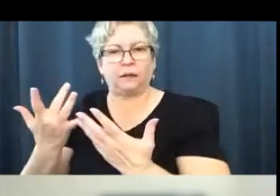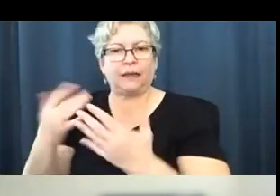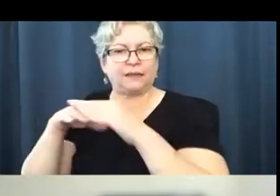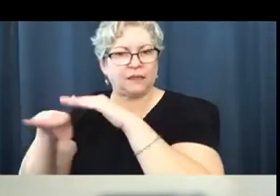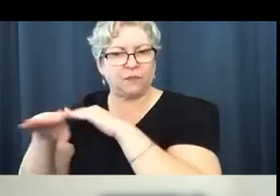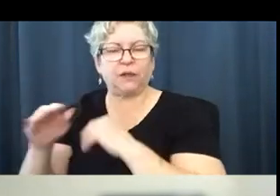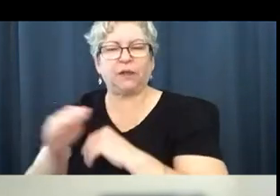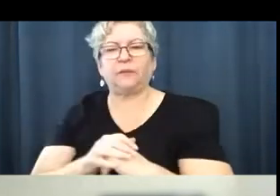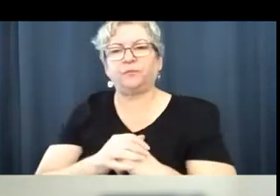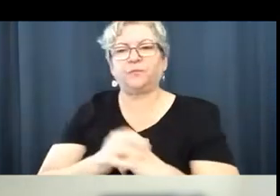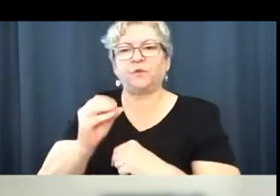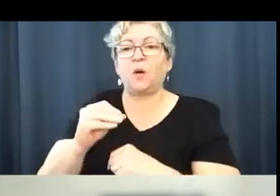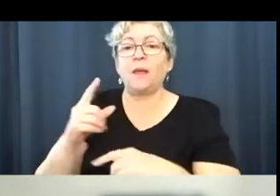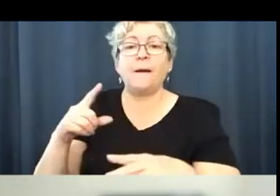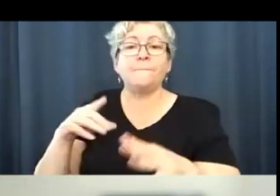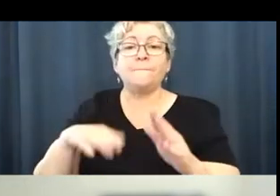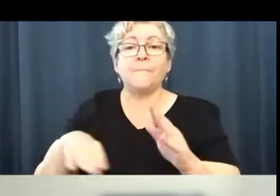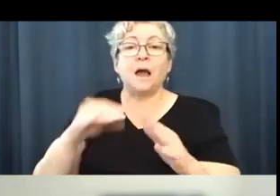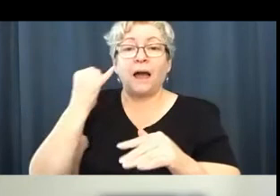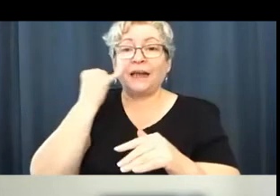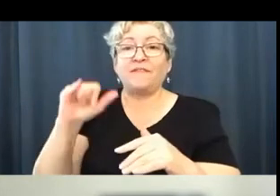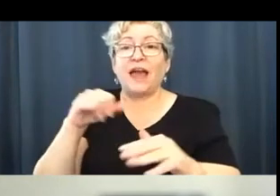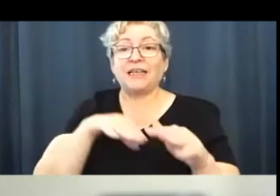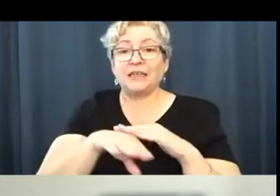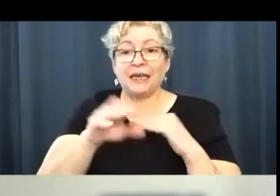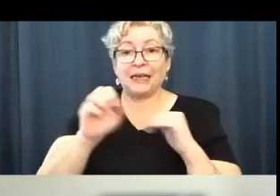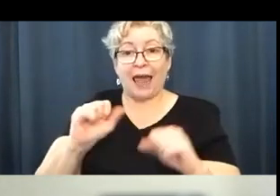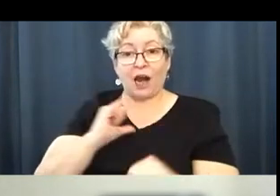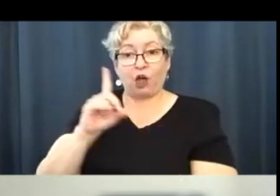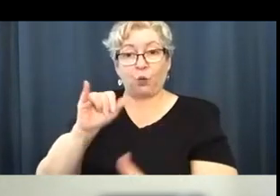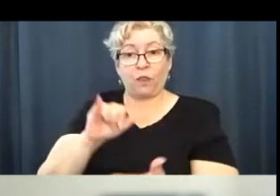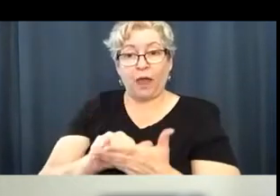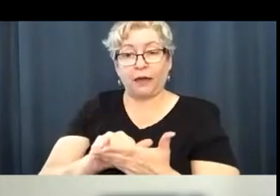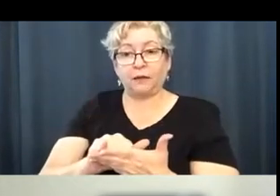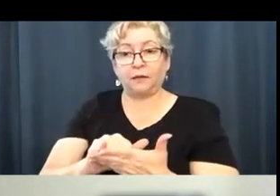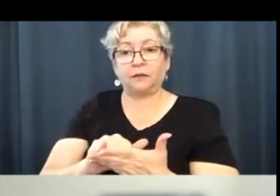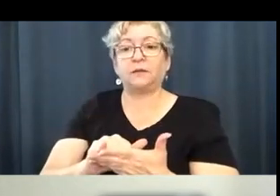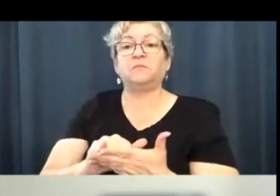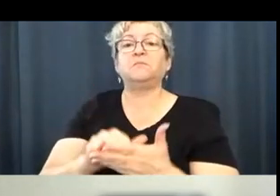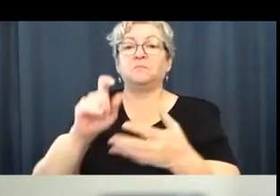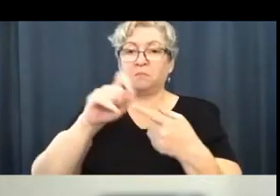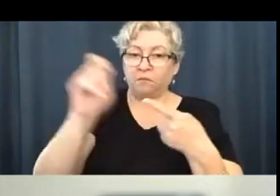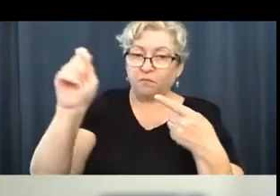So I guess the basics of accessibility in compliance is, can I do it and we won't get sued. Okay, let's check that off fine.